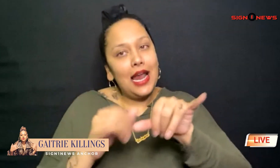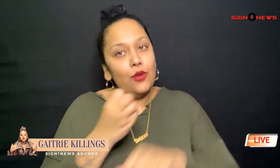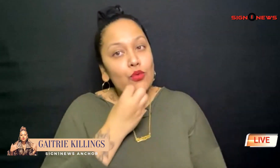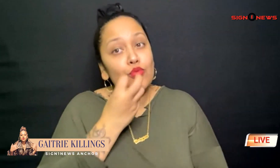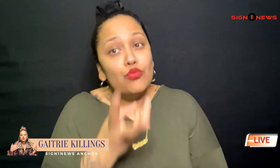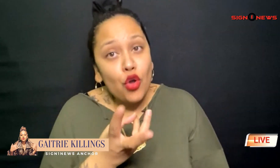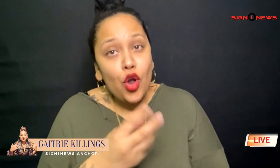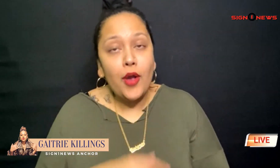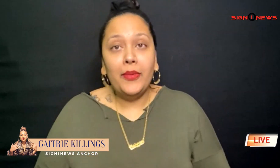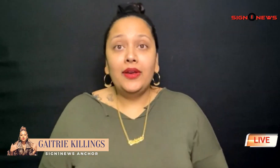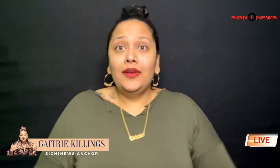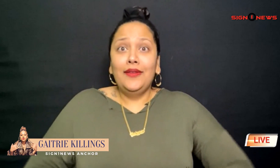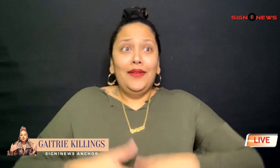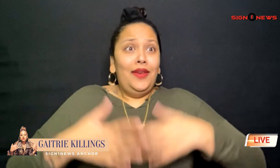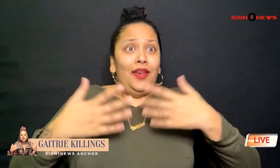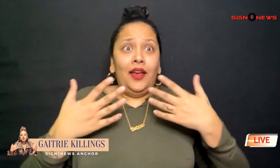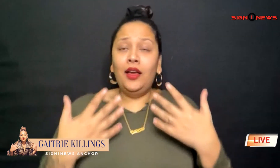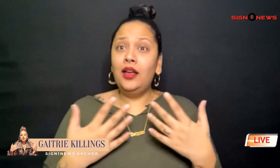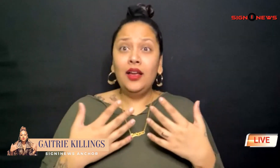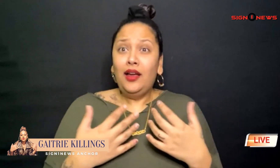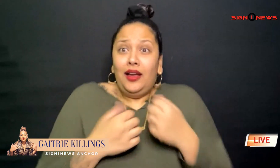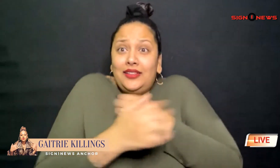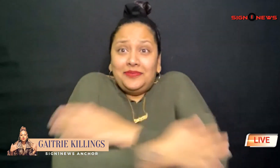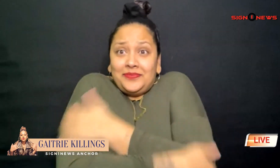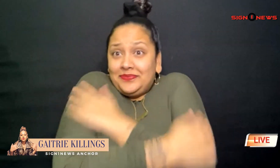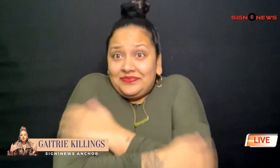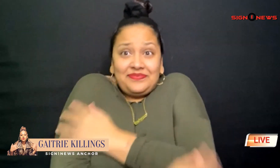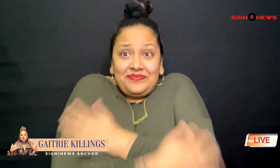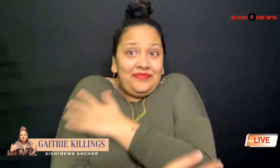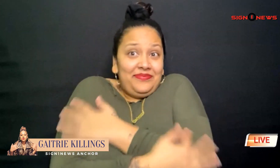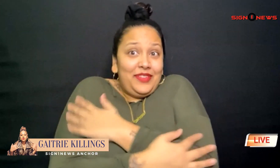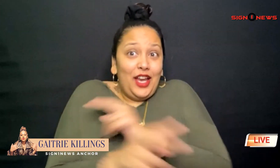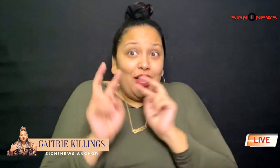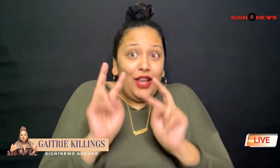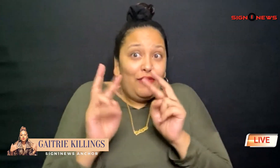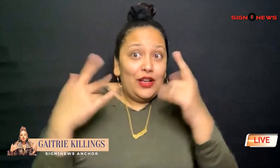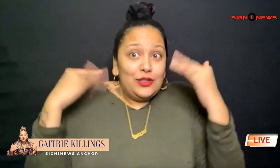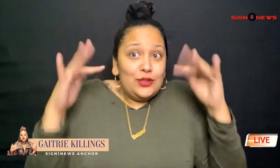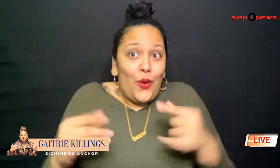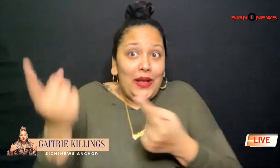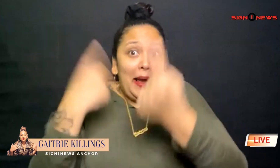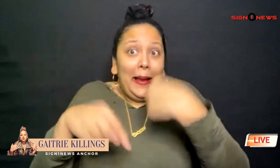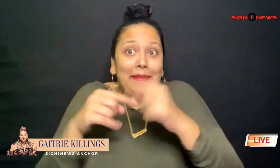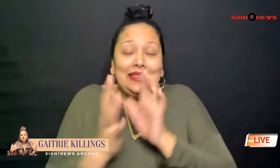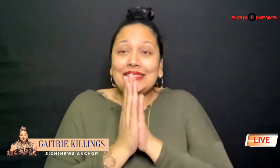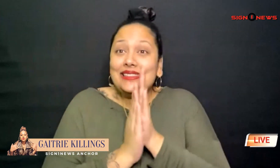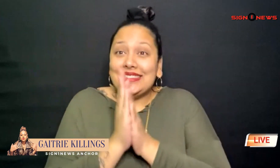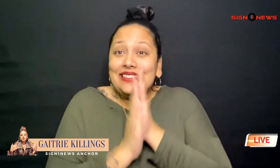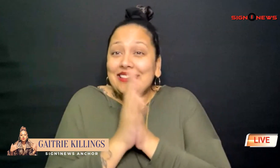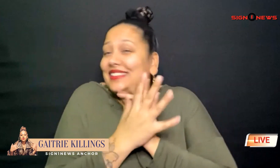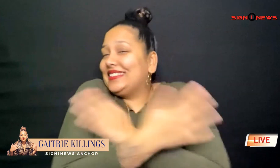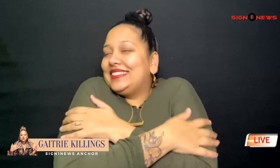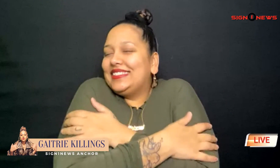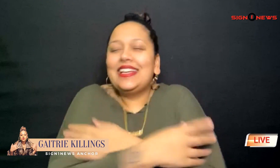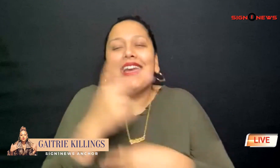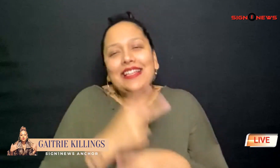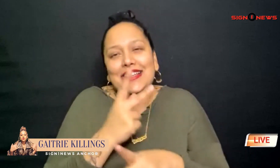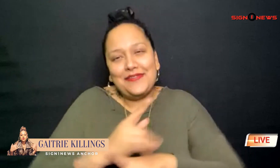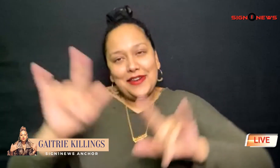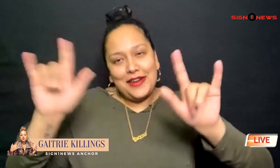stay warm but I'm looking forward to the snow coming take care